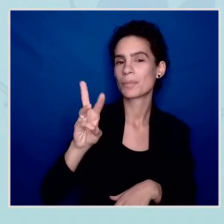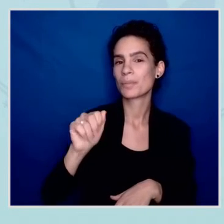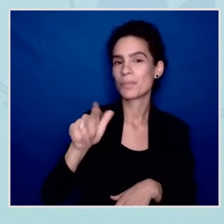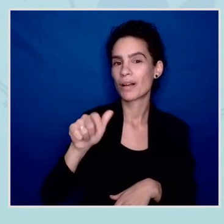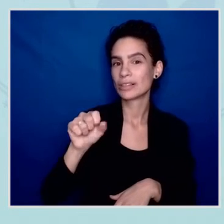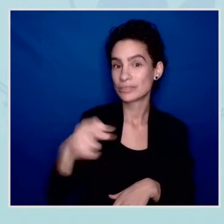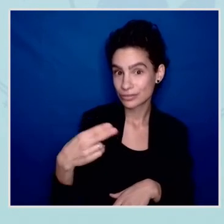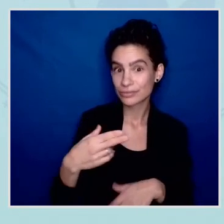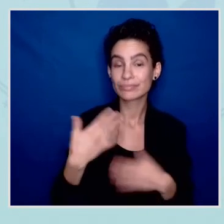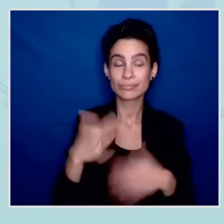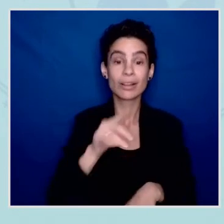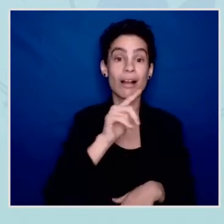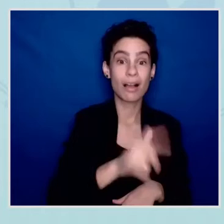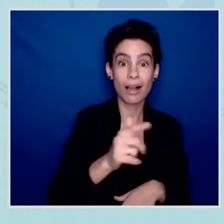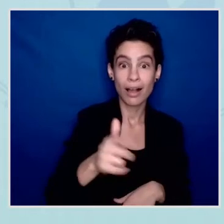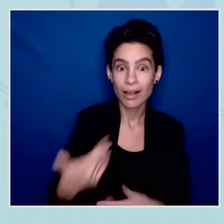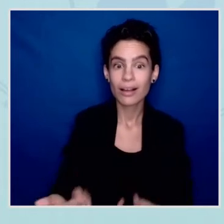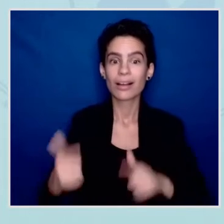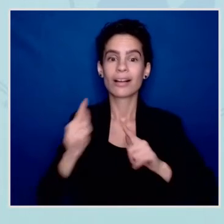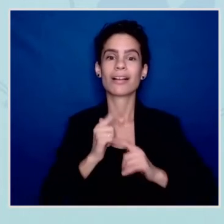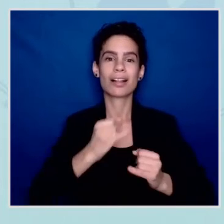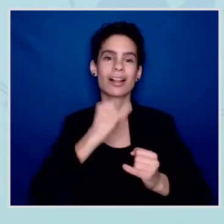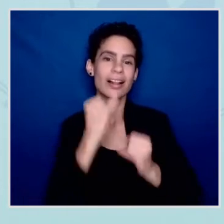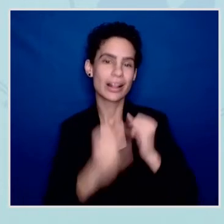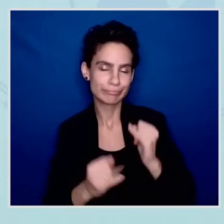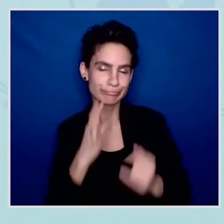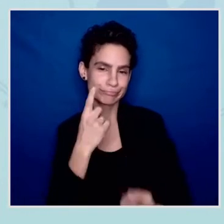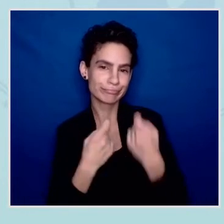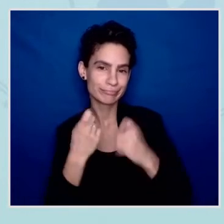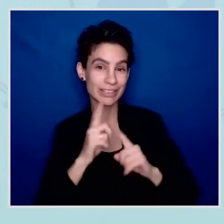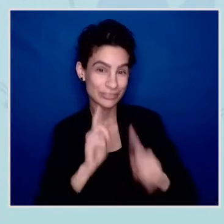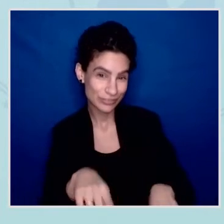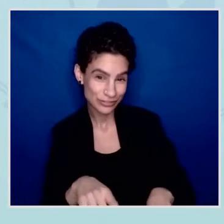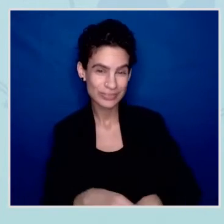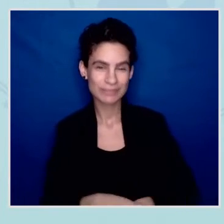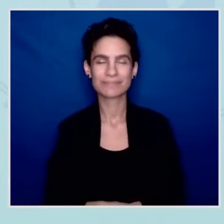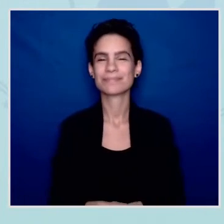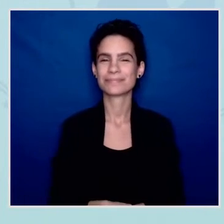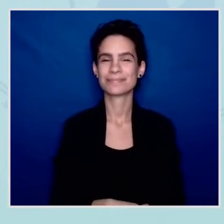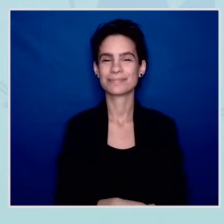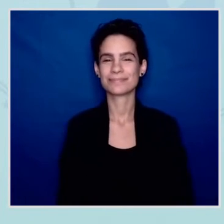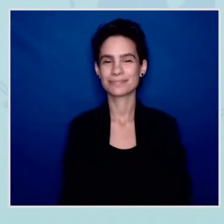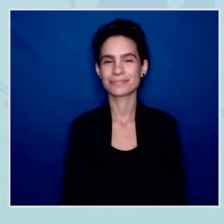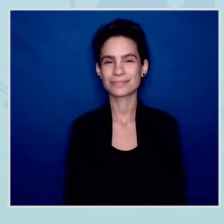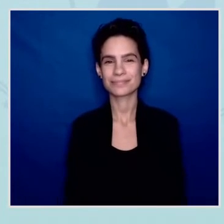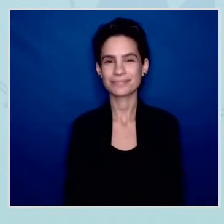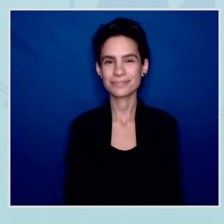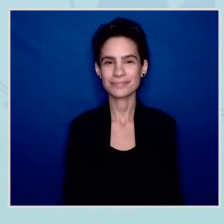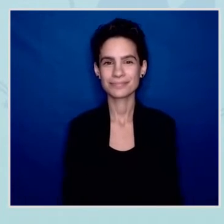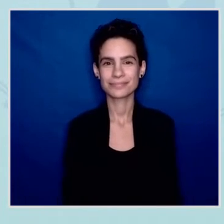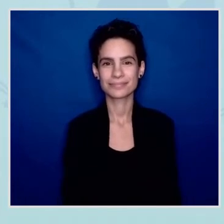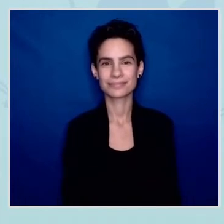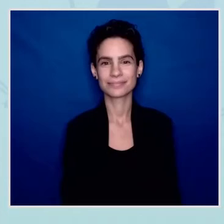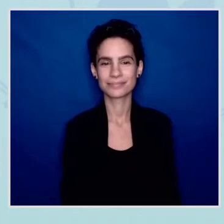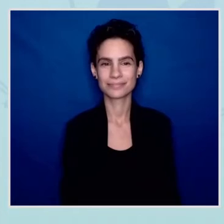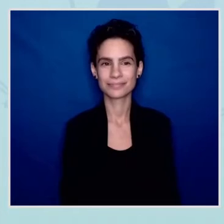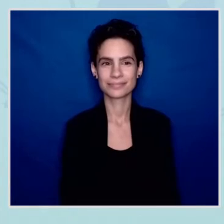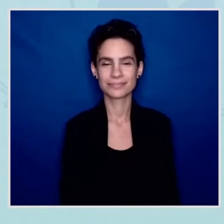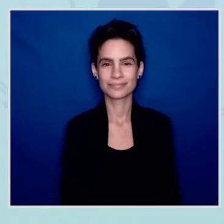STARTING WITH OUR NEXT